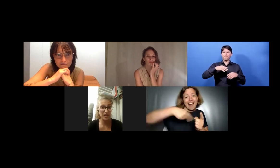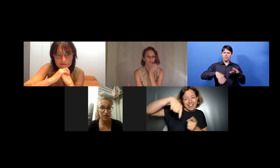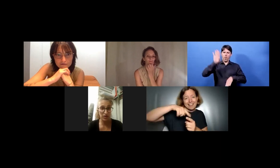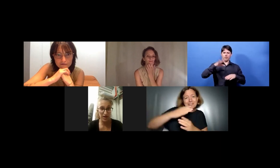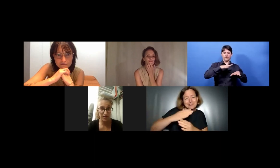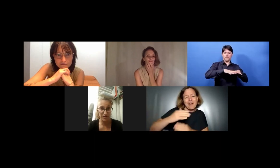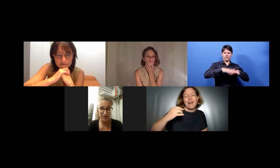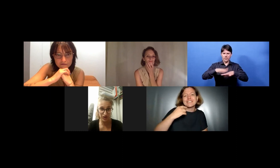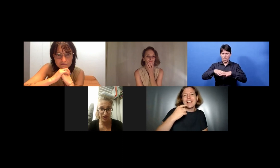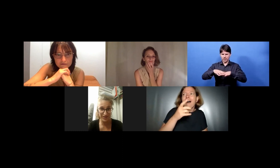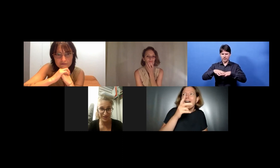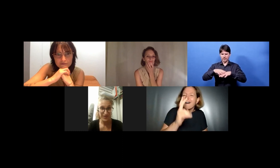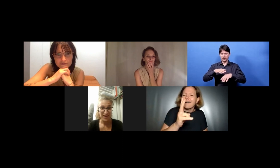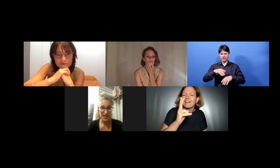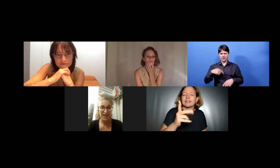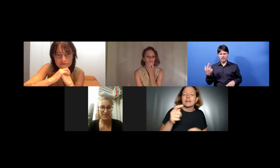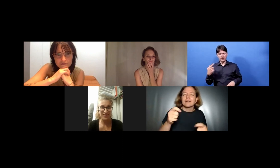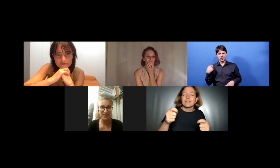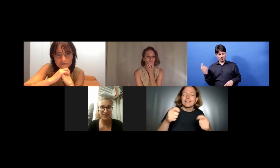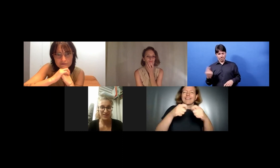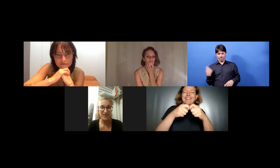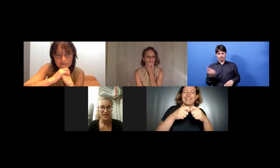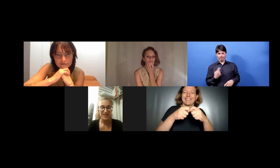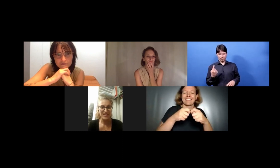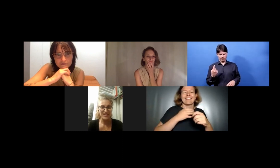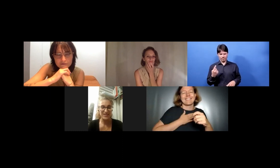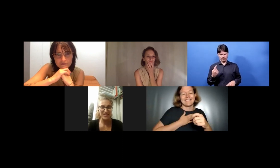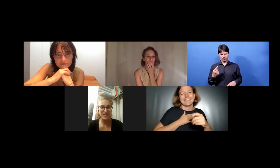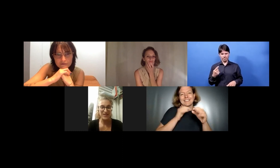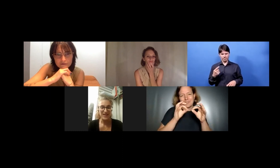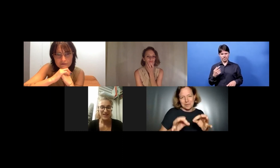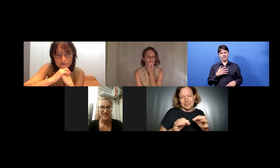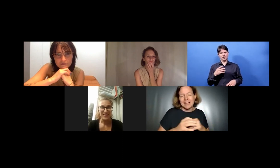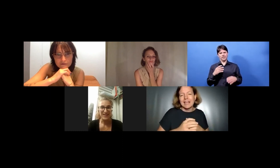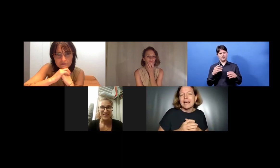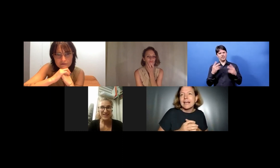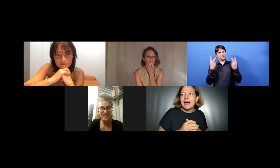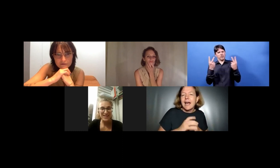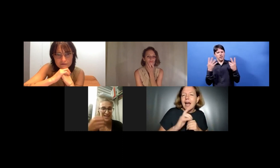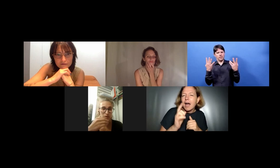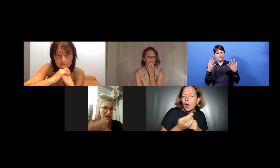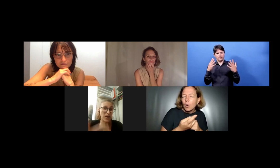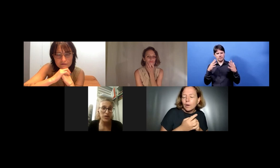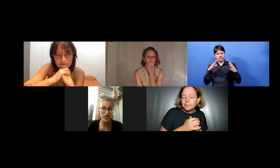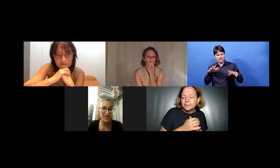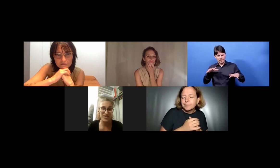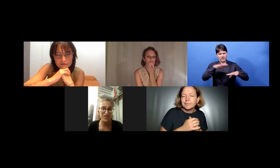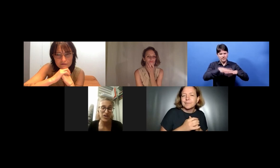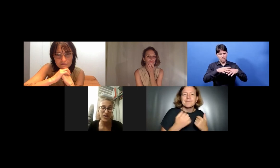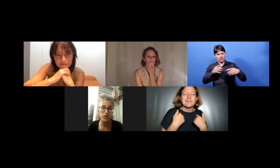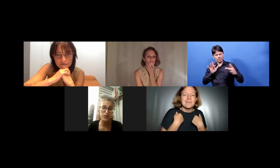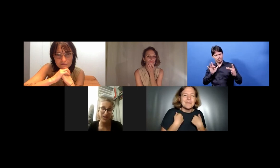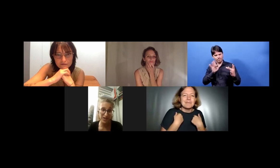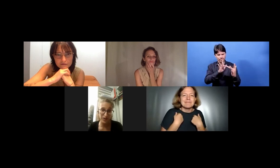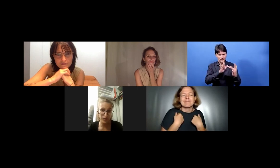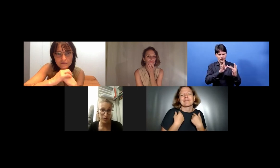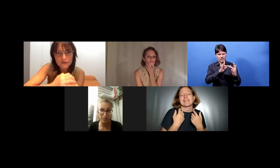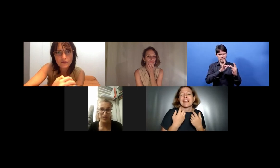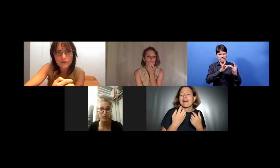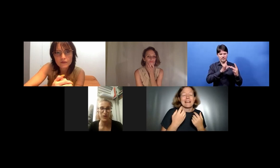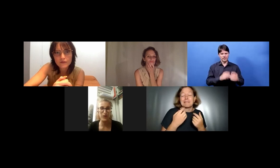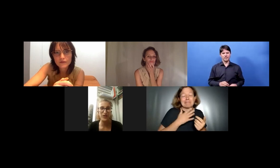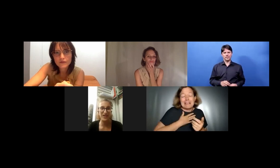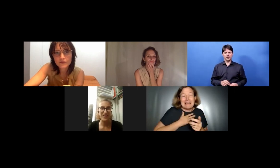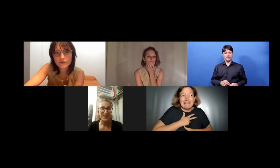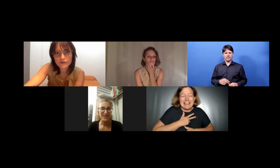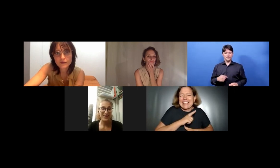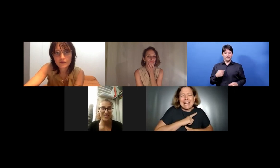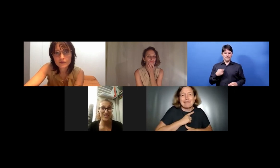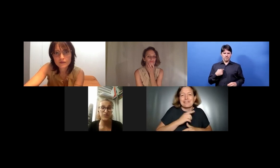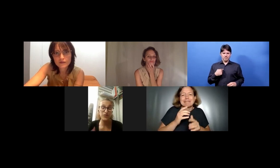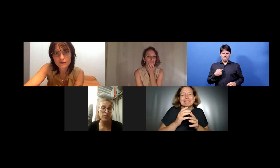And I just want to thank you very much because this is very important also for me.